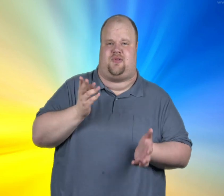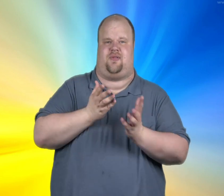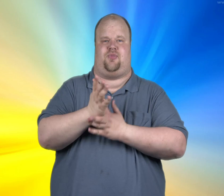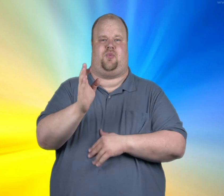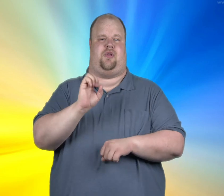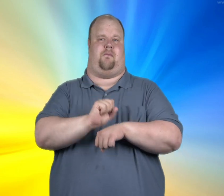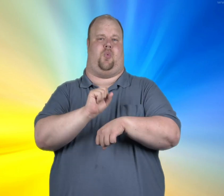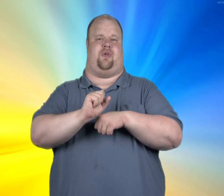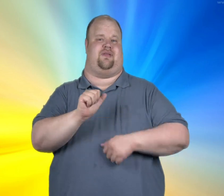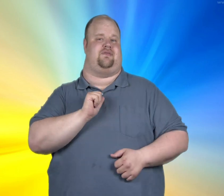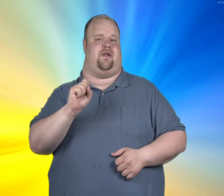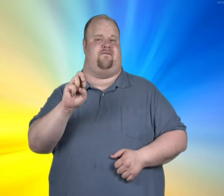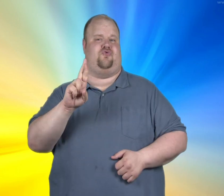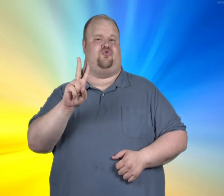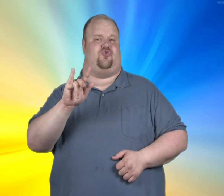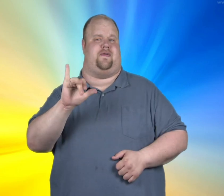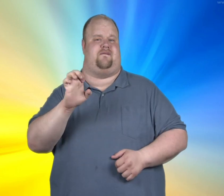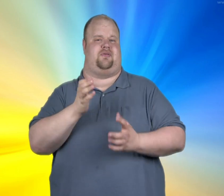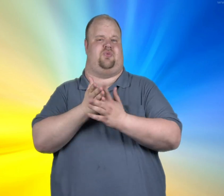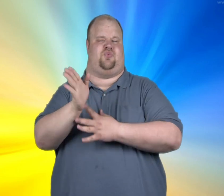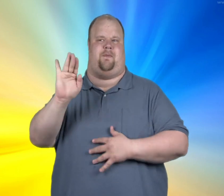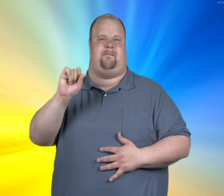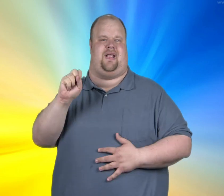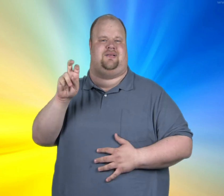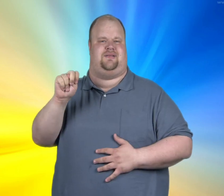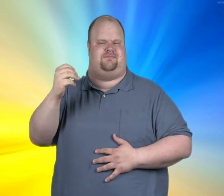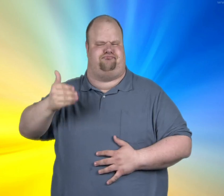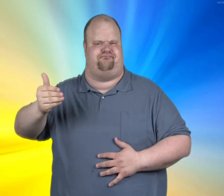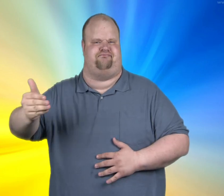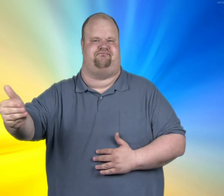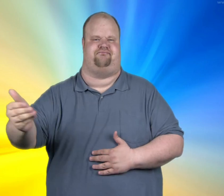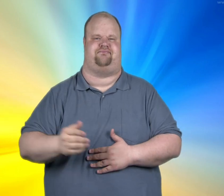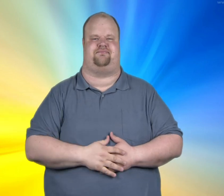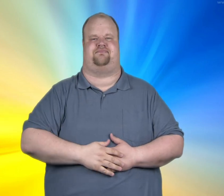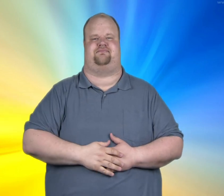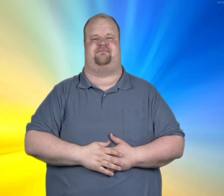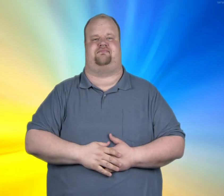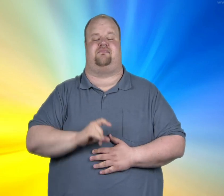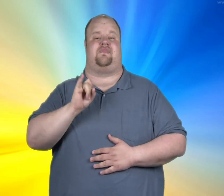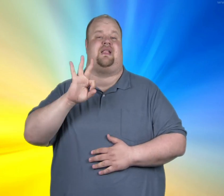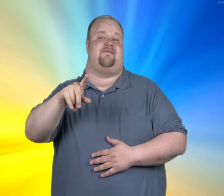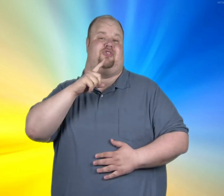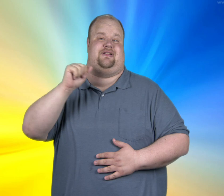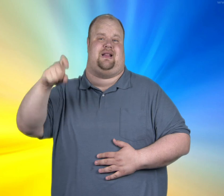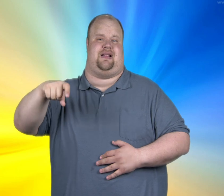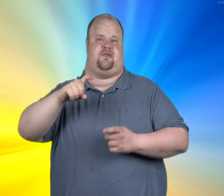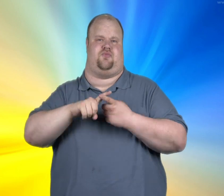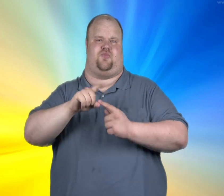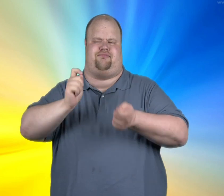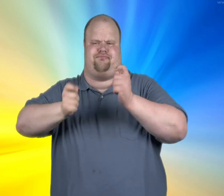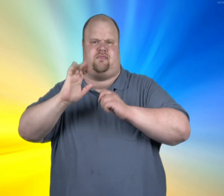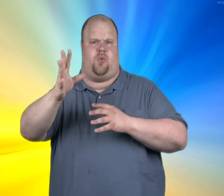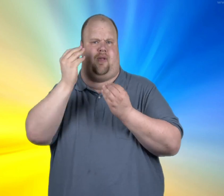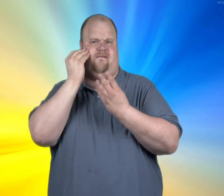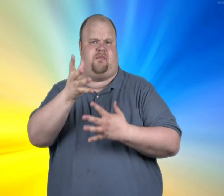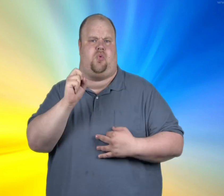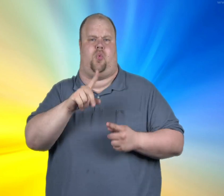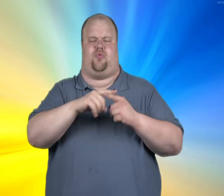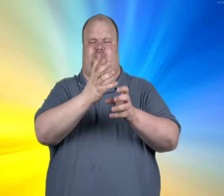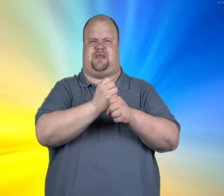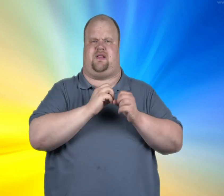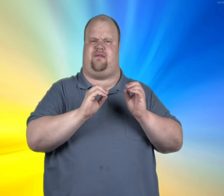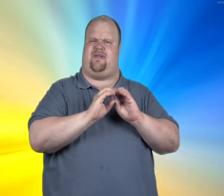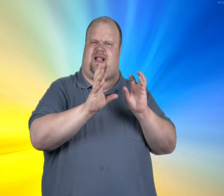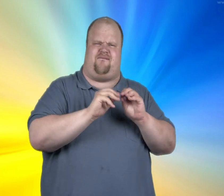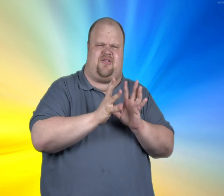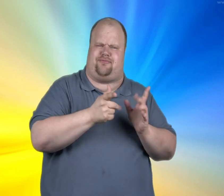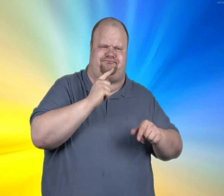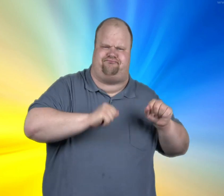through employee self-service in Bison. If there is a need to update your information or receive clarification,